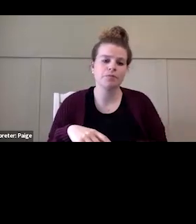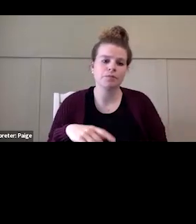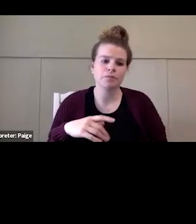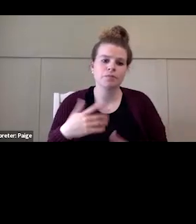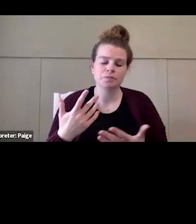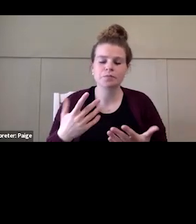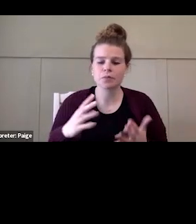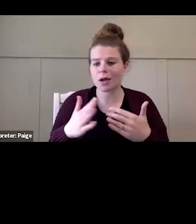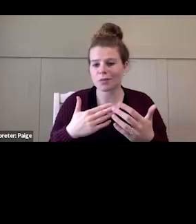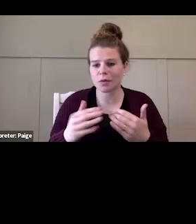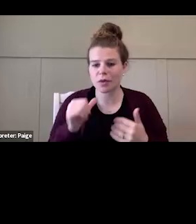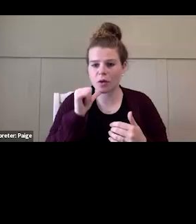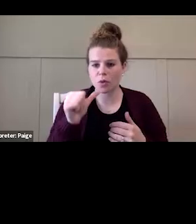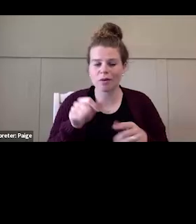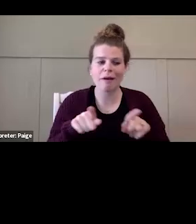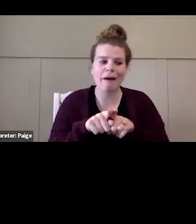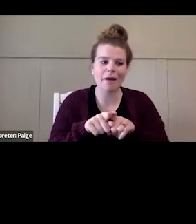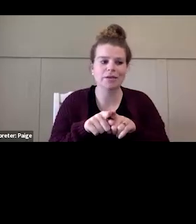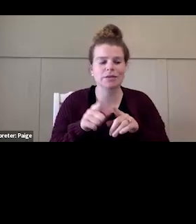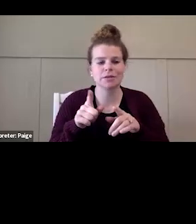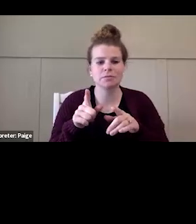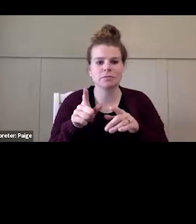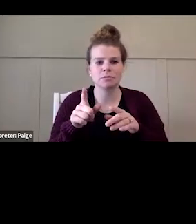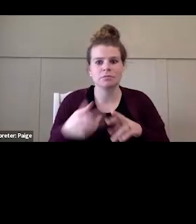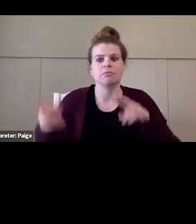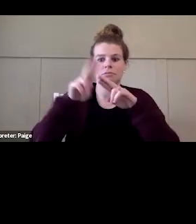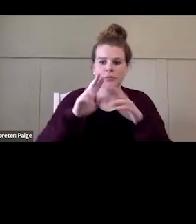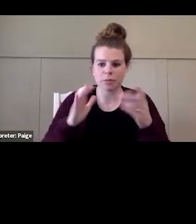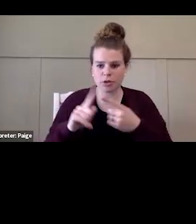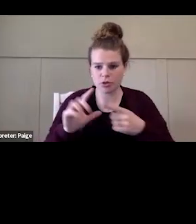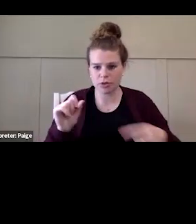although they weren't as significant as STAR statistically.